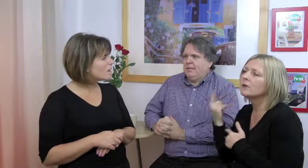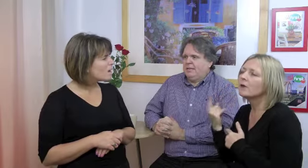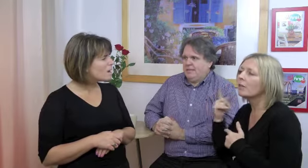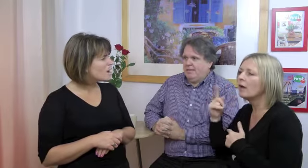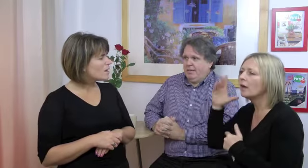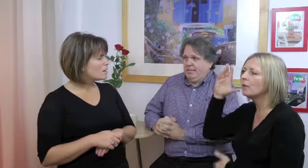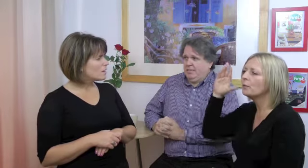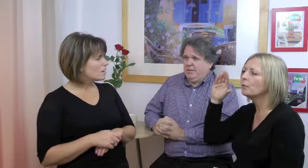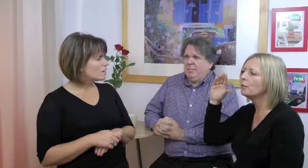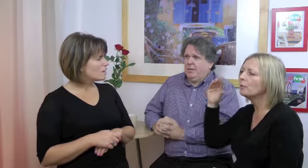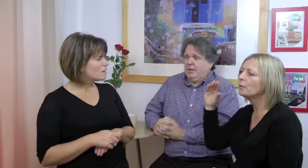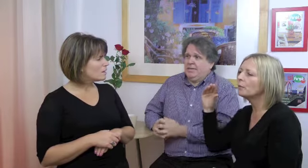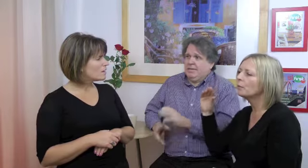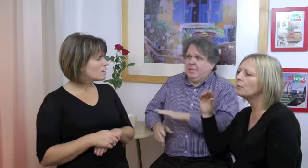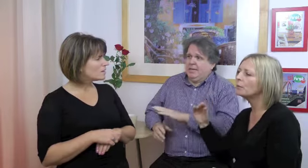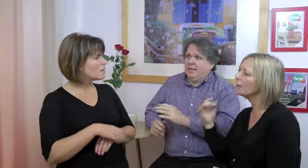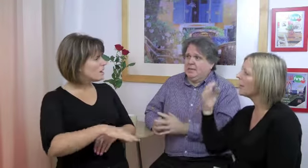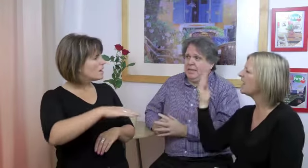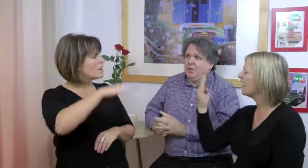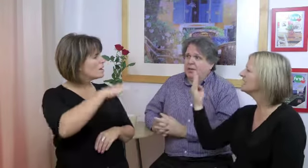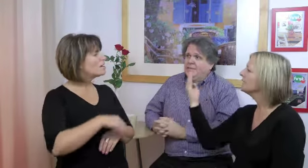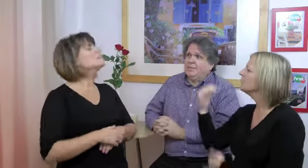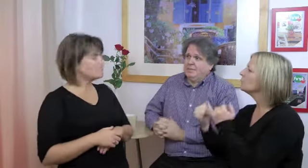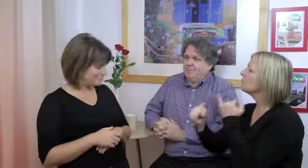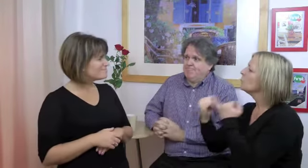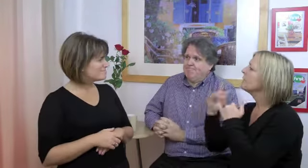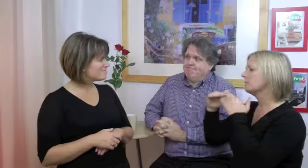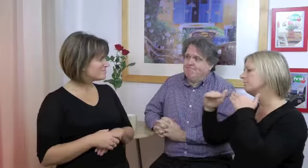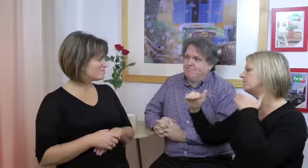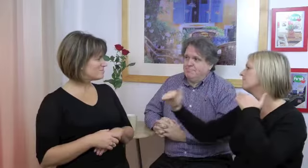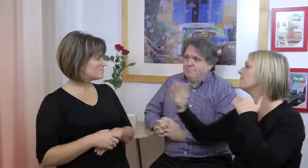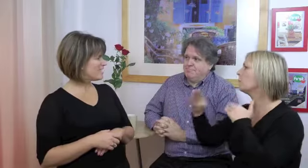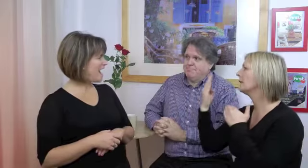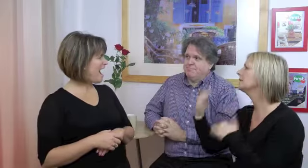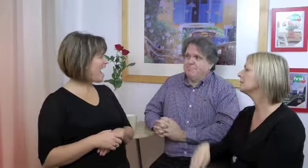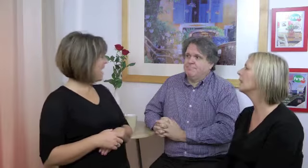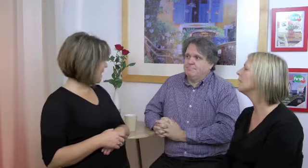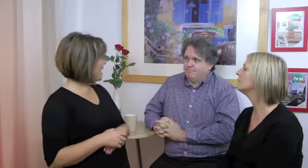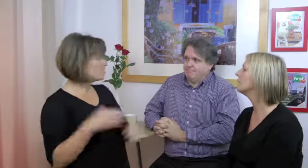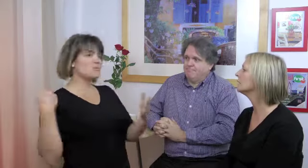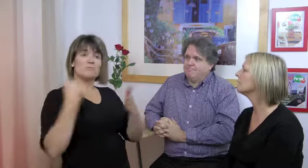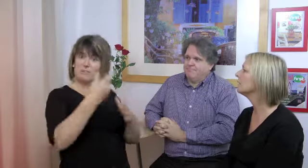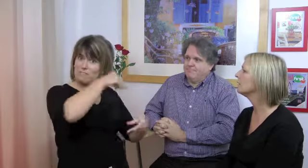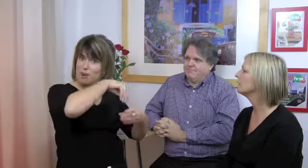the age of nineteen and it then stabilised.